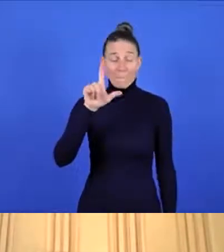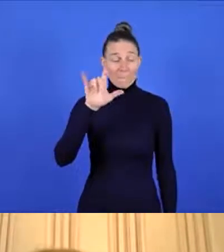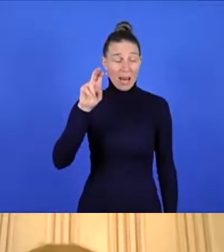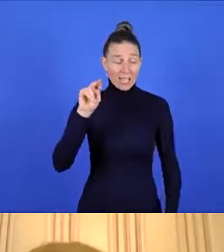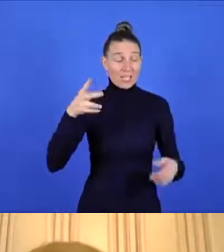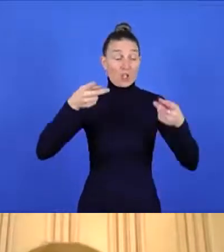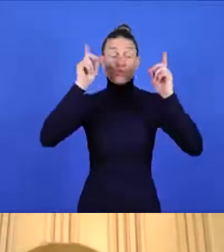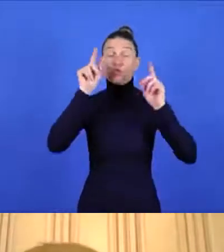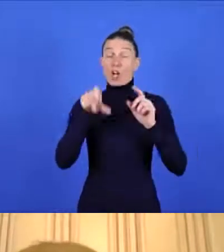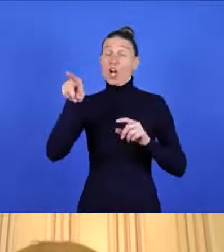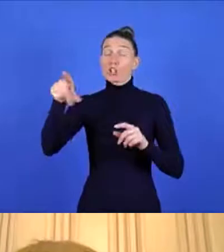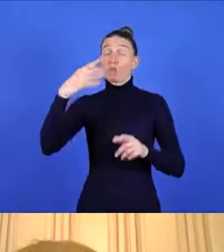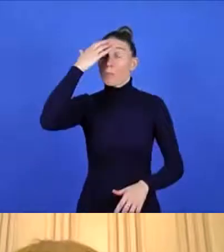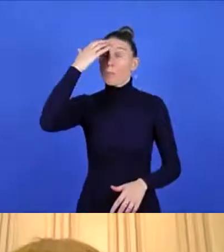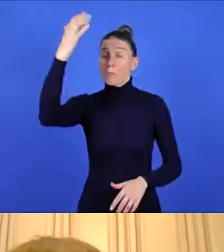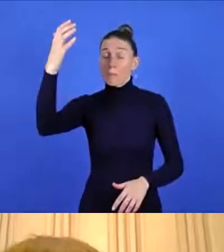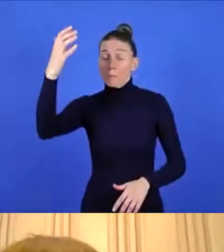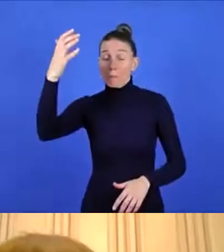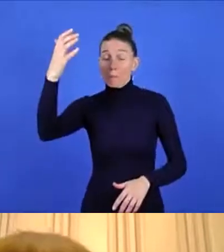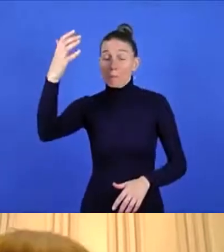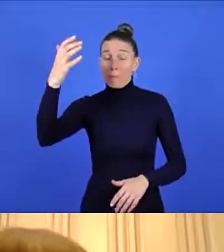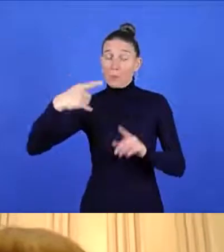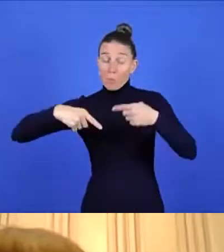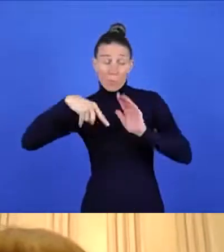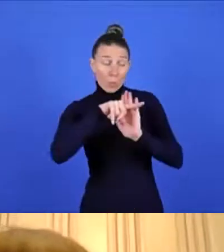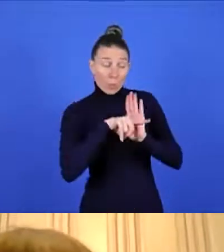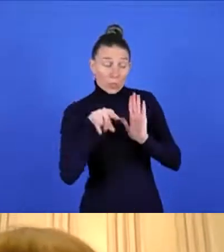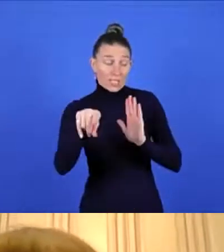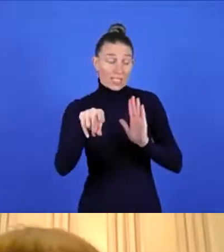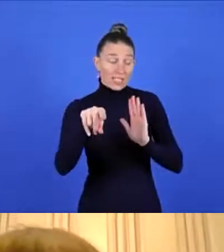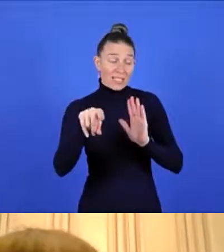. We have also Miss Lise Hamlin